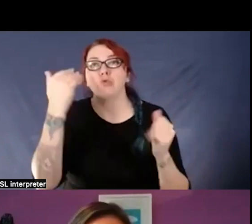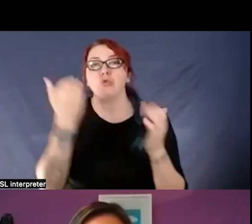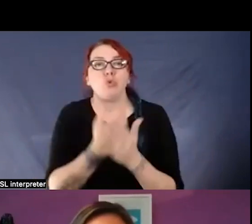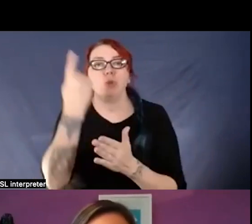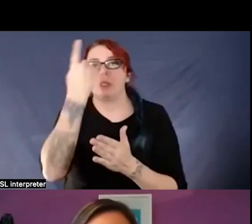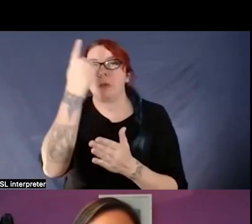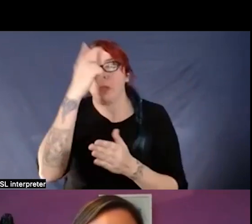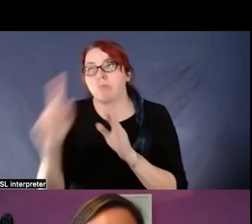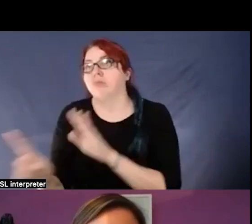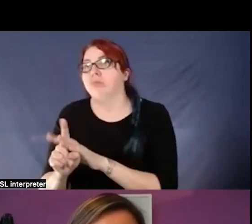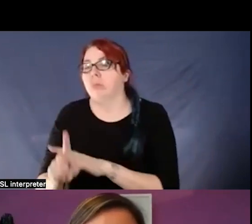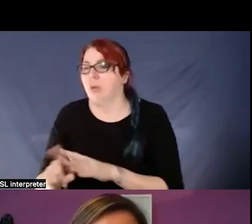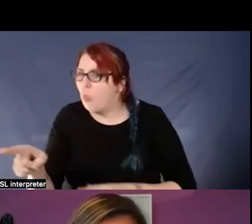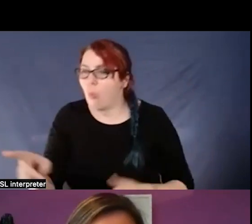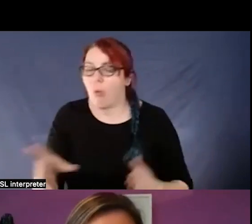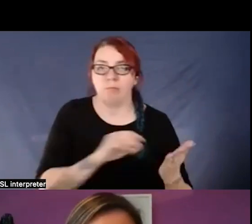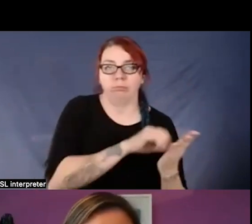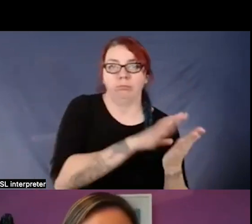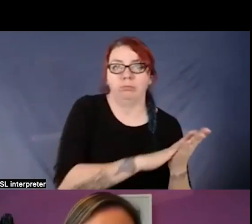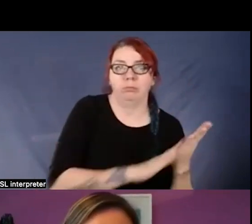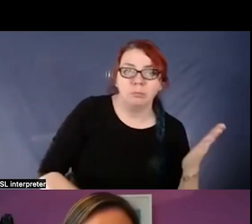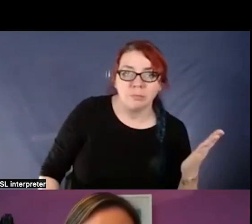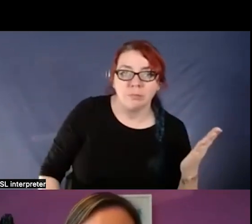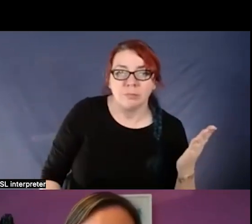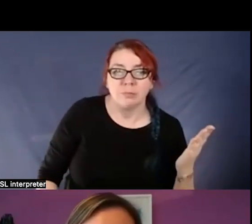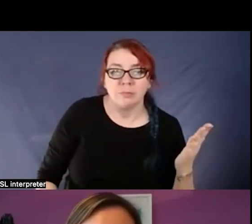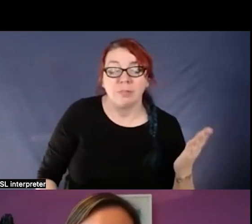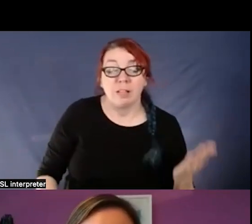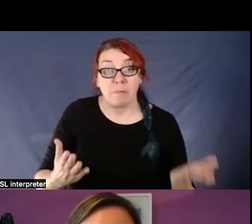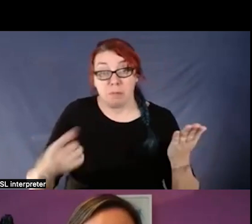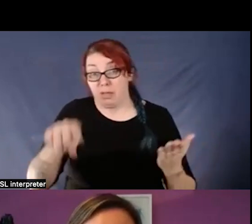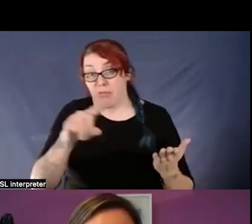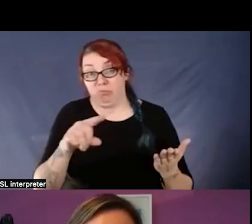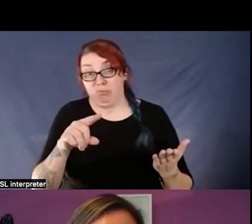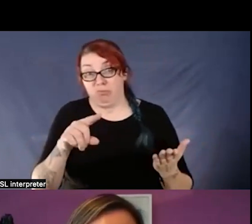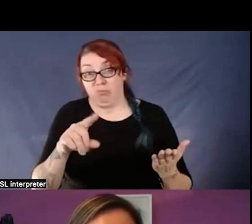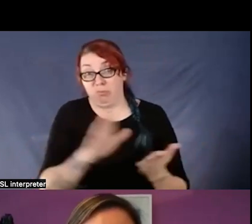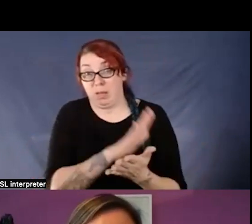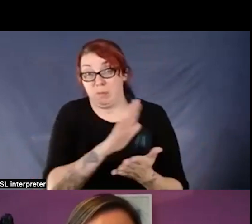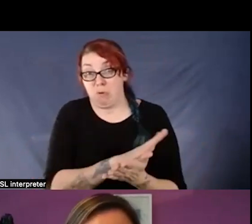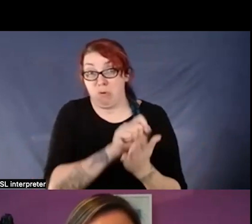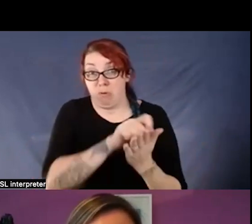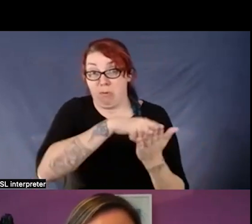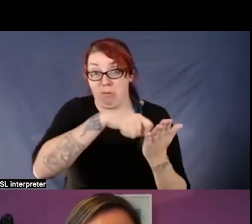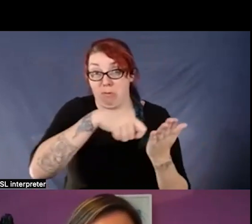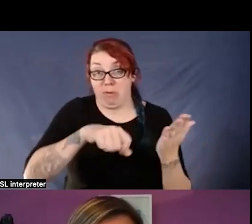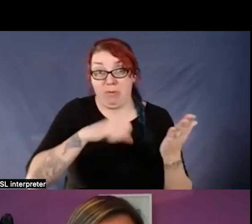everybody uses notebooks differently or maybe you don't but each day is a new checklist of items